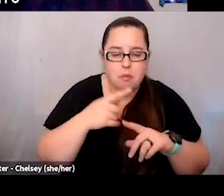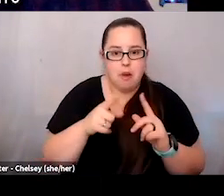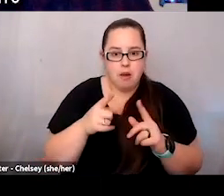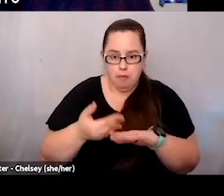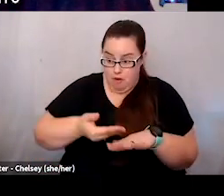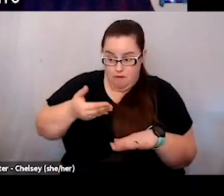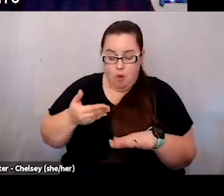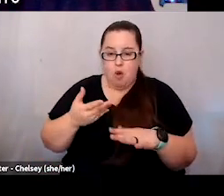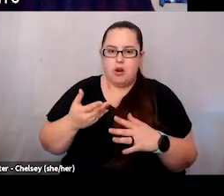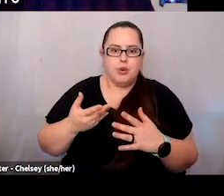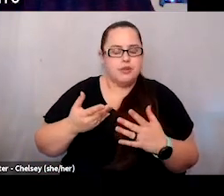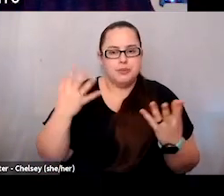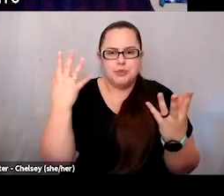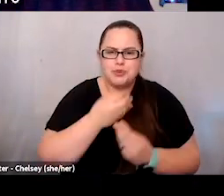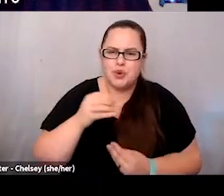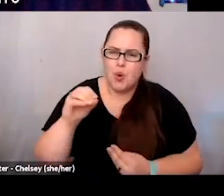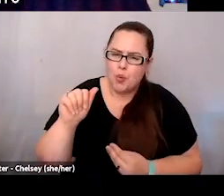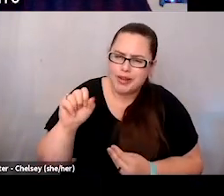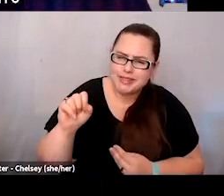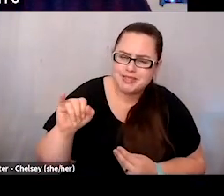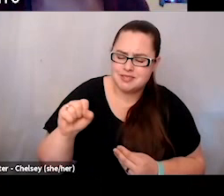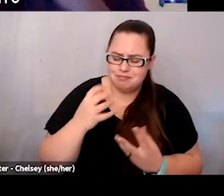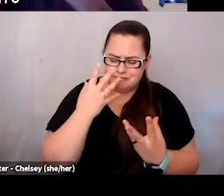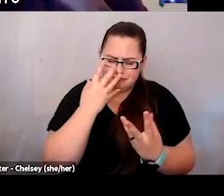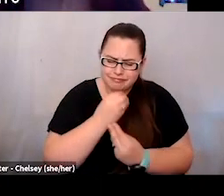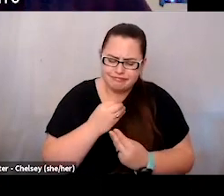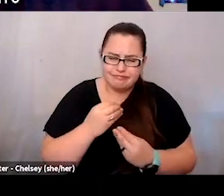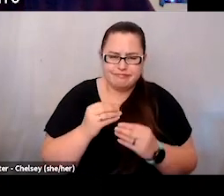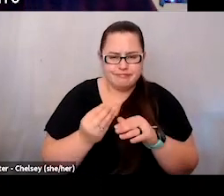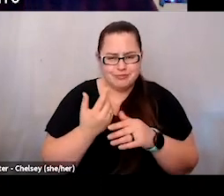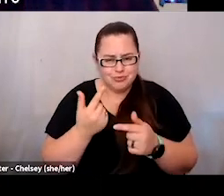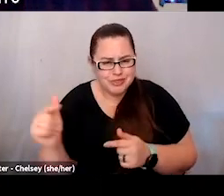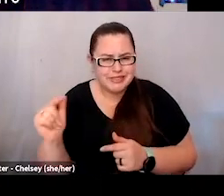arrival of Europeans, so we should be thankful to them and to their descendants who